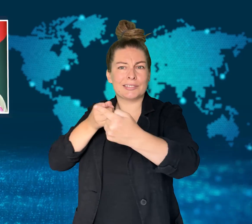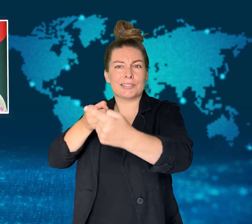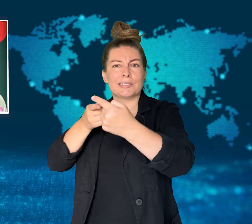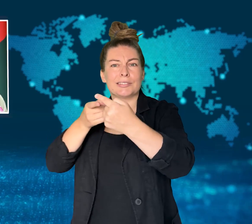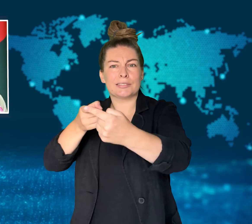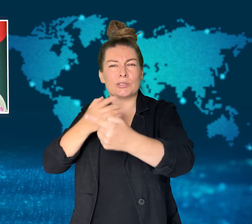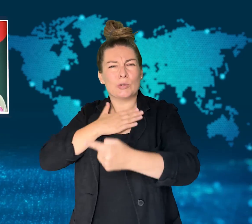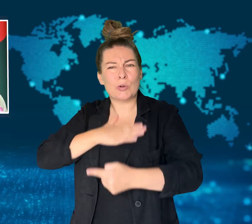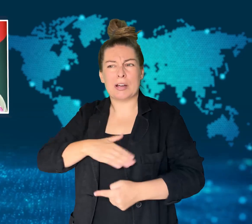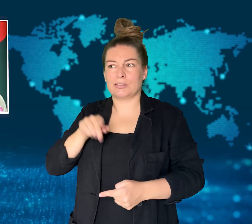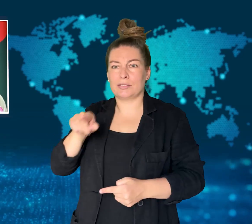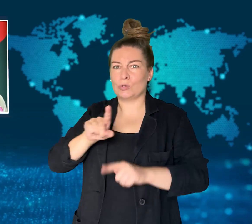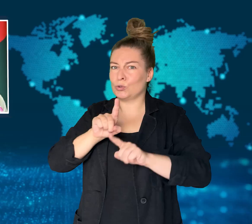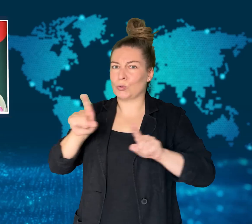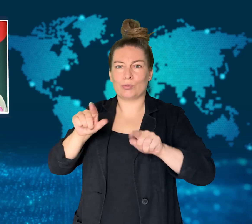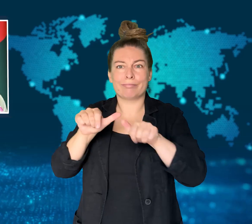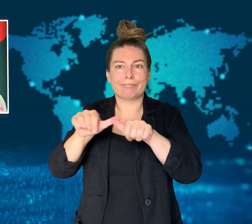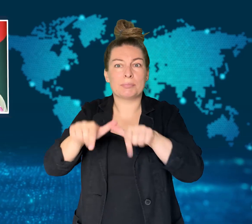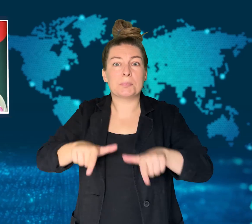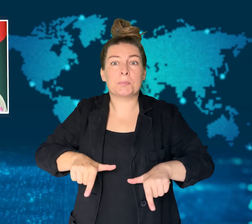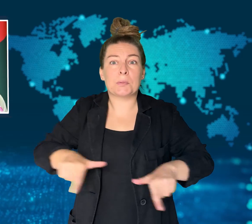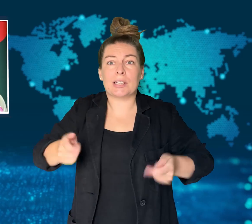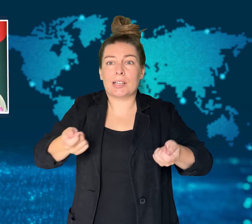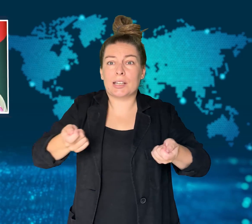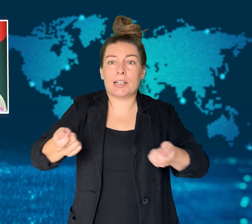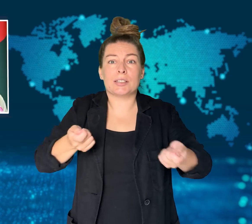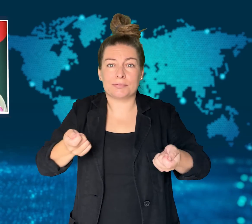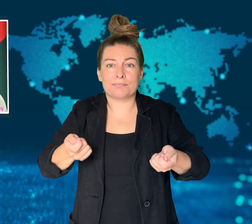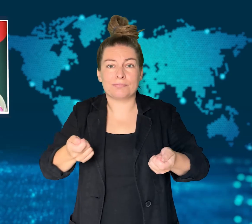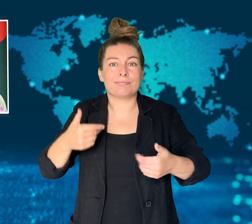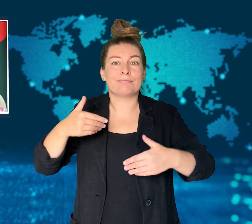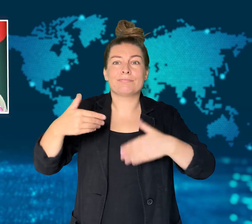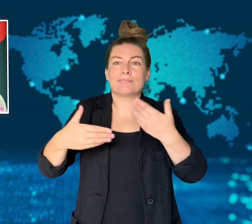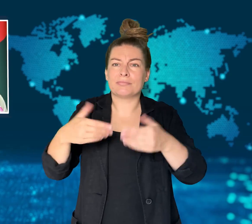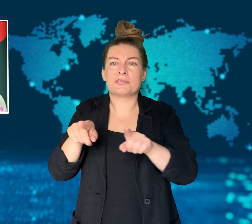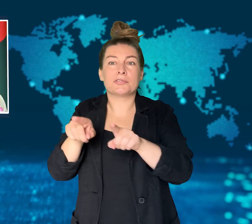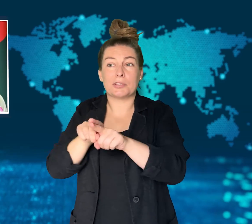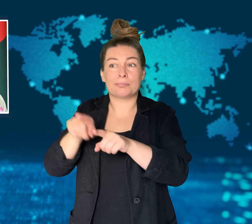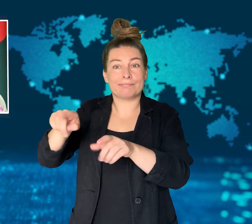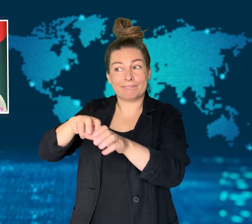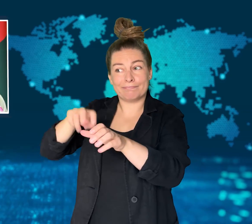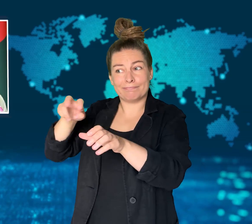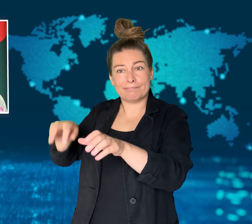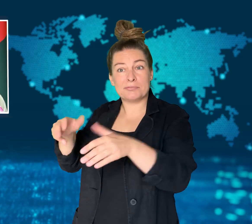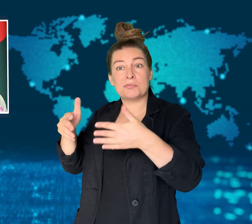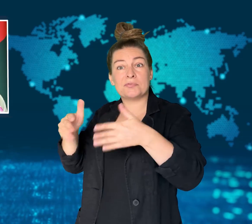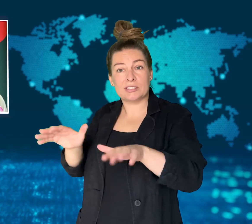Some demonstrators shouted "down with the autocrat"